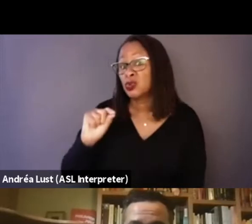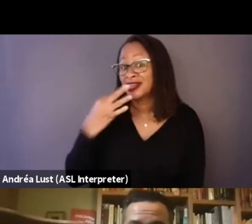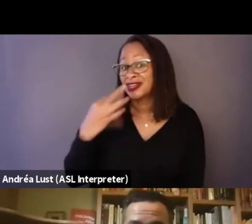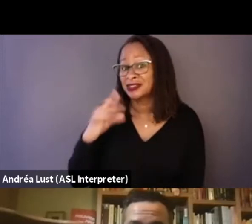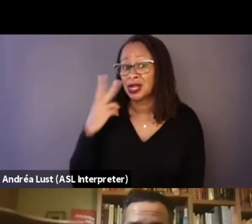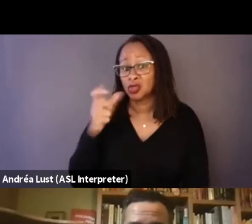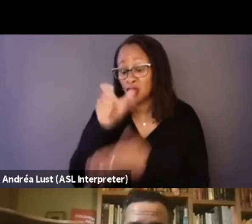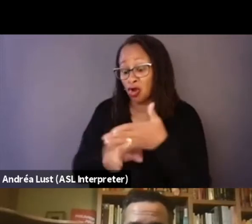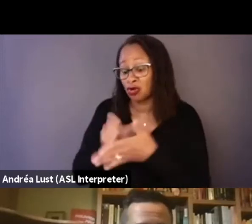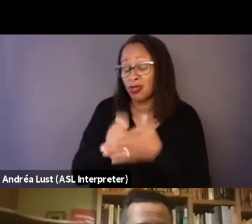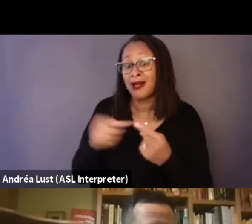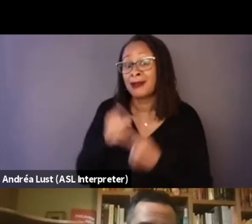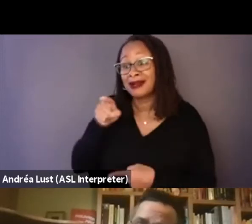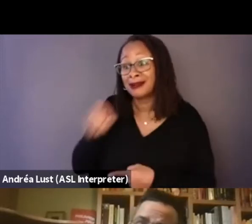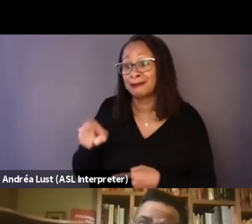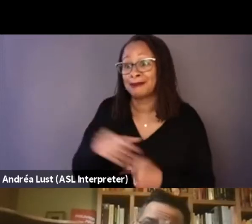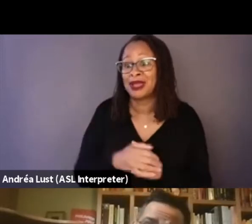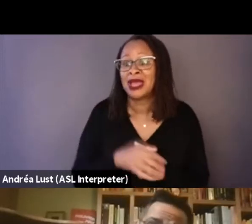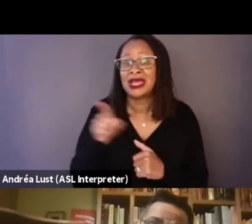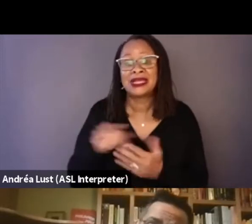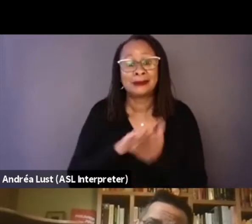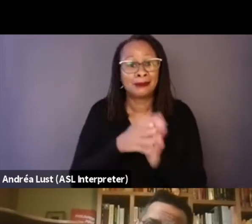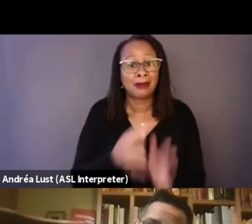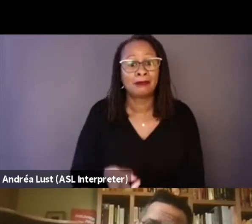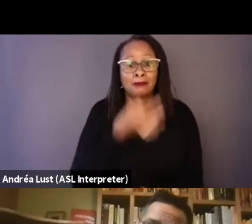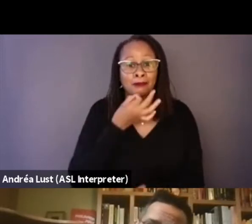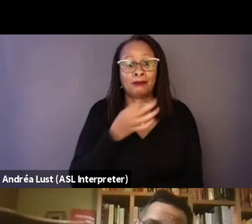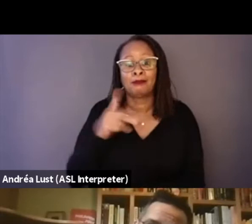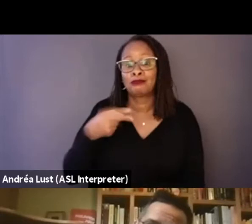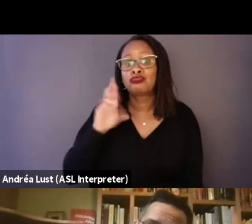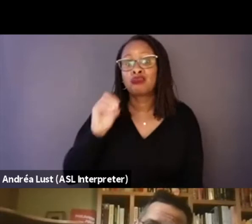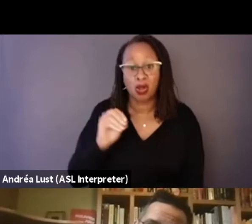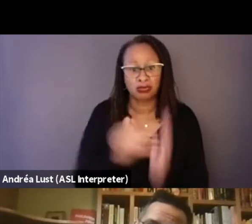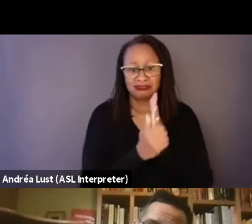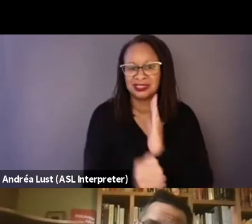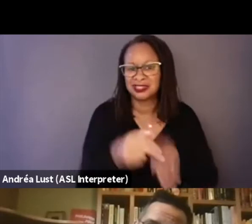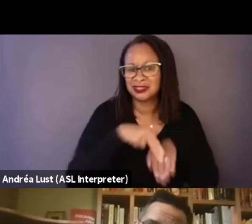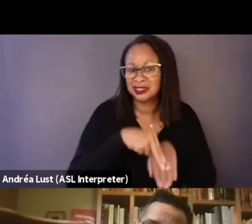about him turning pro. That's when he started talking about being a Residential School survivor-